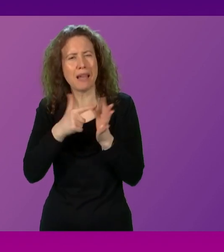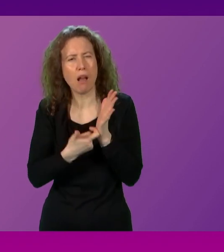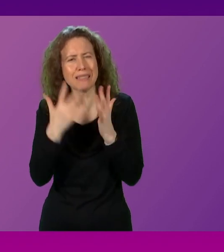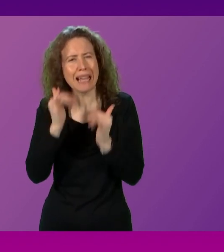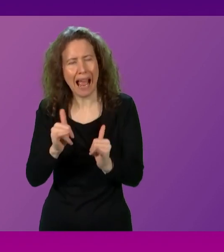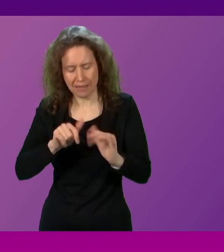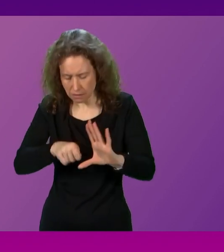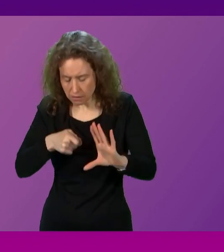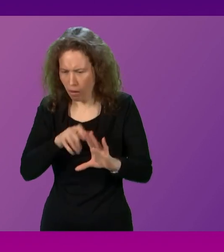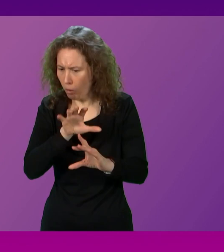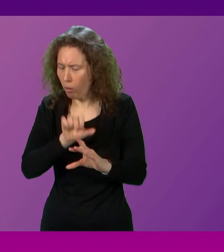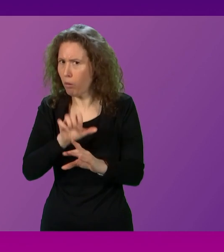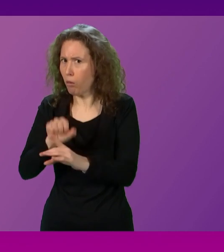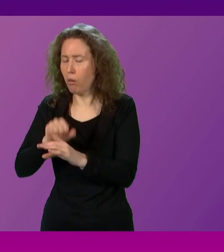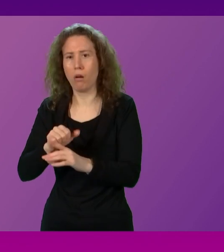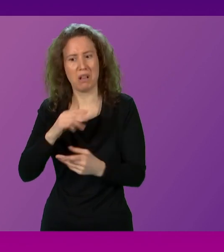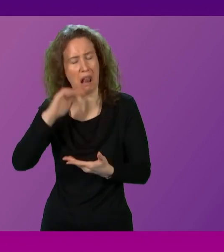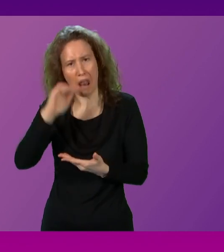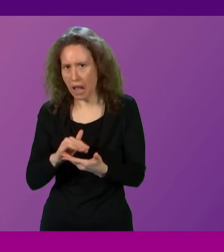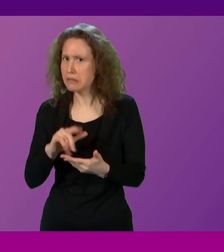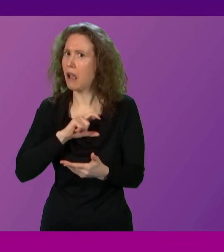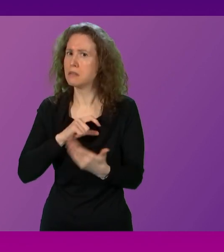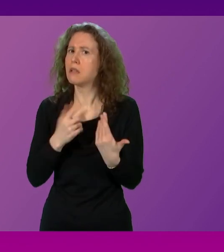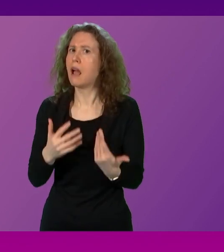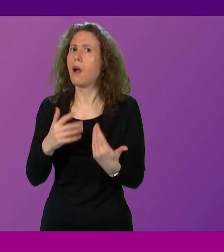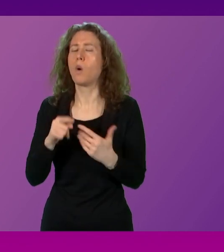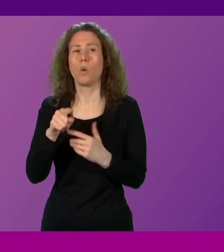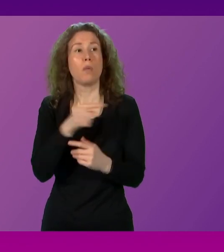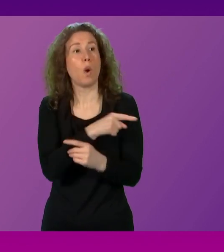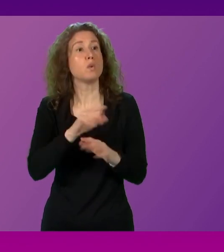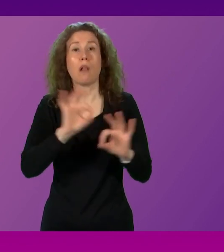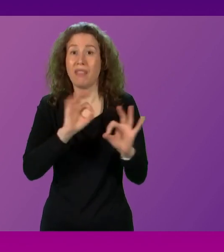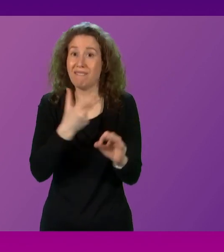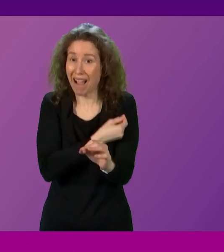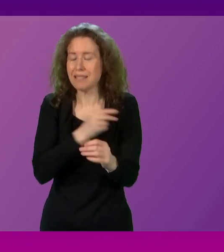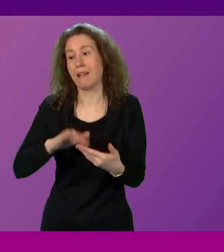cent in comparison with rates in women who were not vaccinated. We will continue to take those